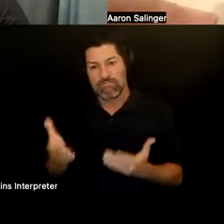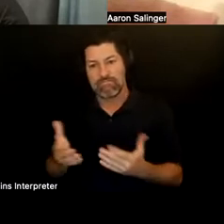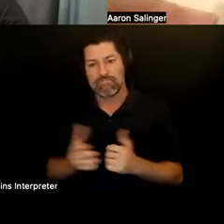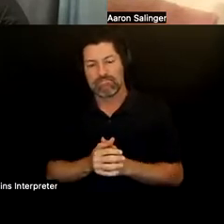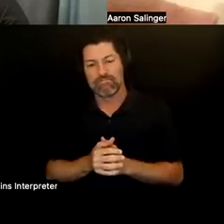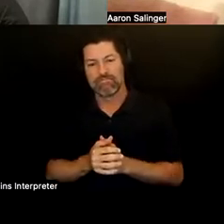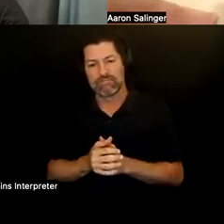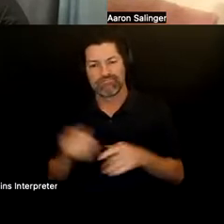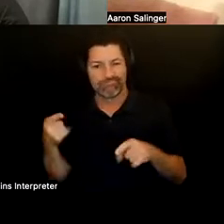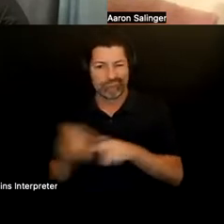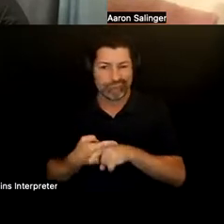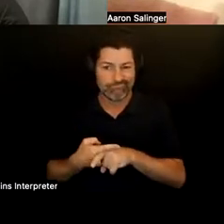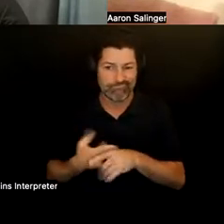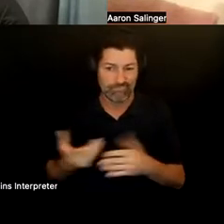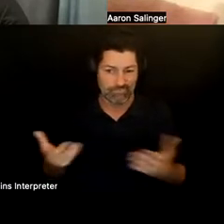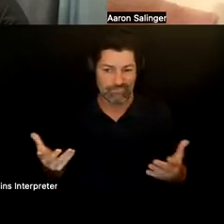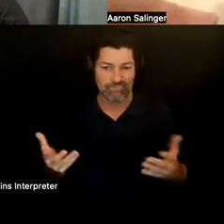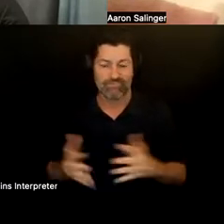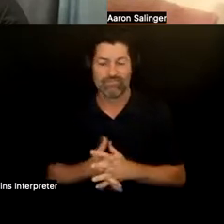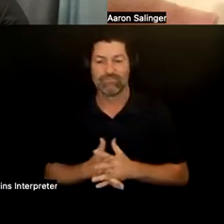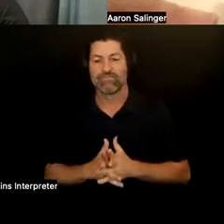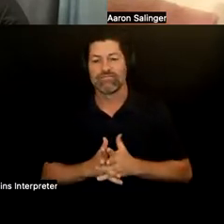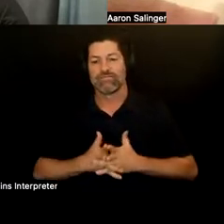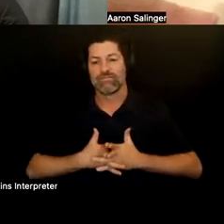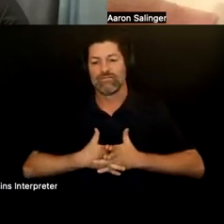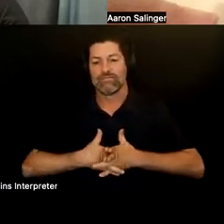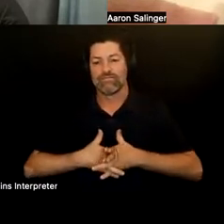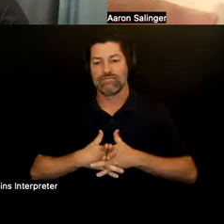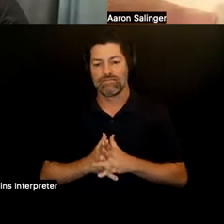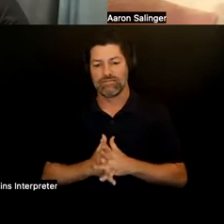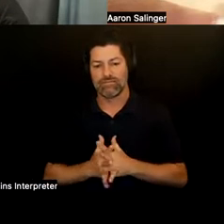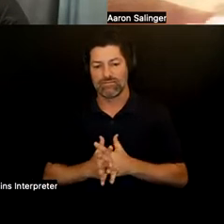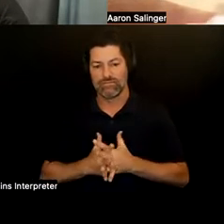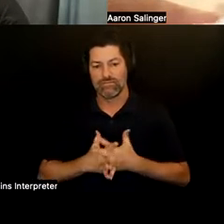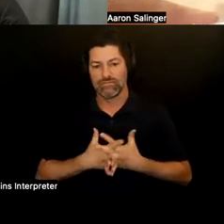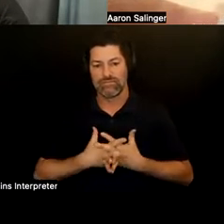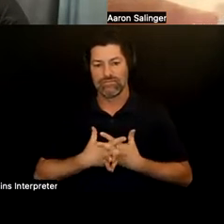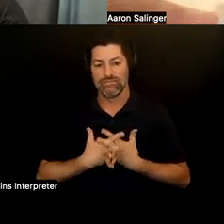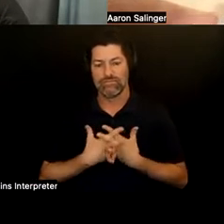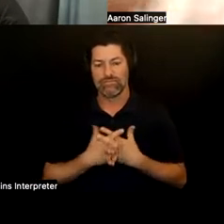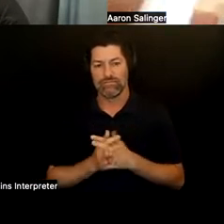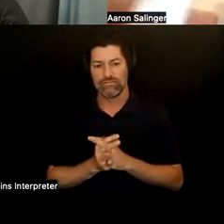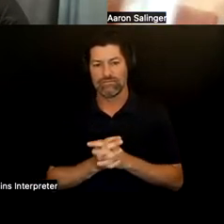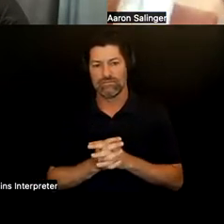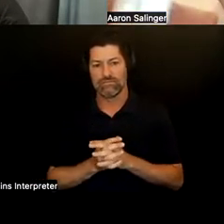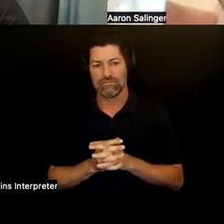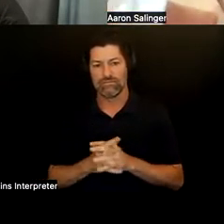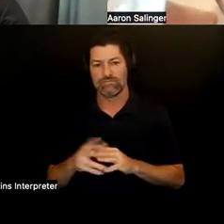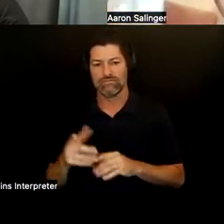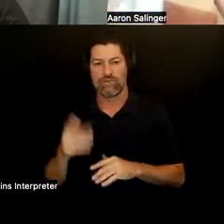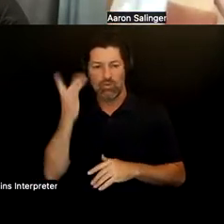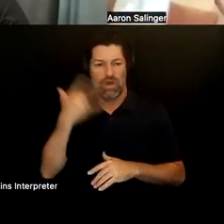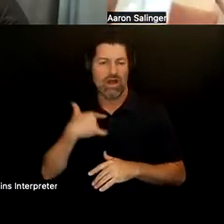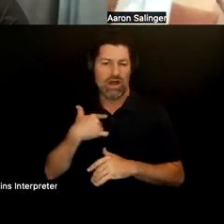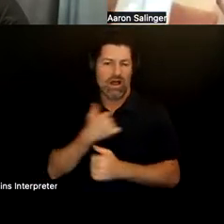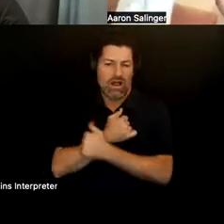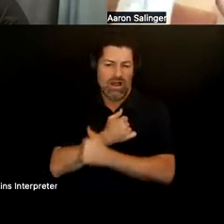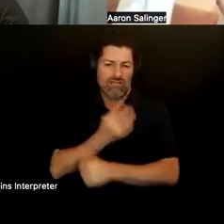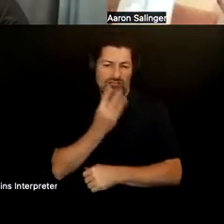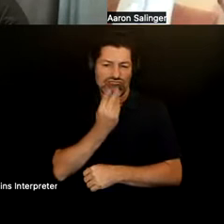19:56:42 So what I love about well, Judaism in General, but but especially the stories